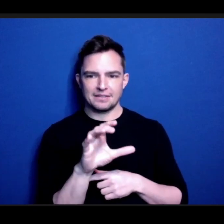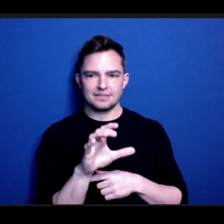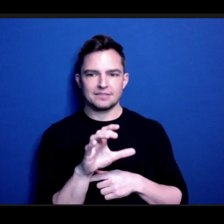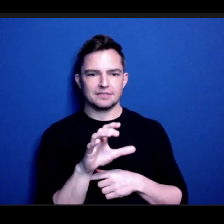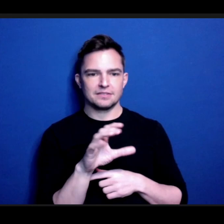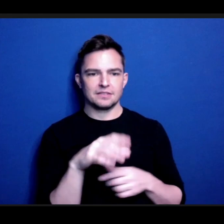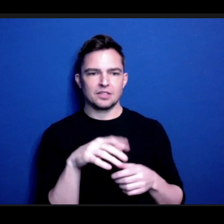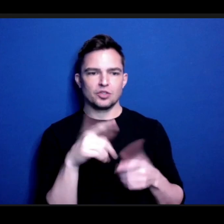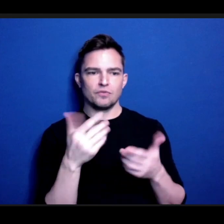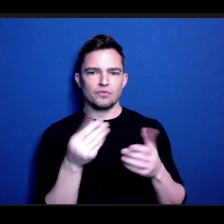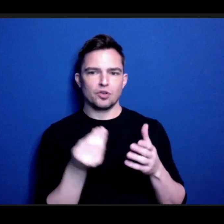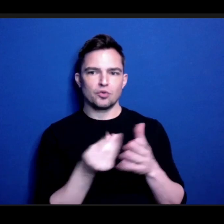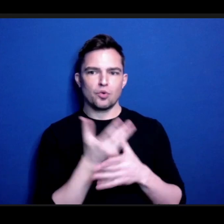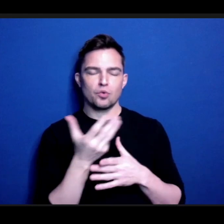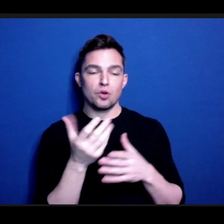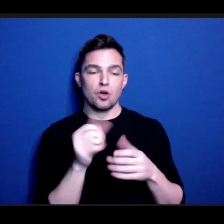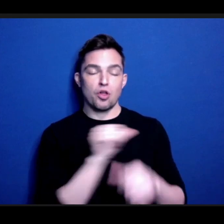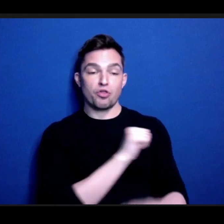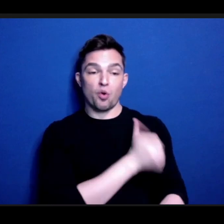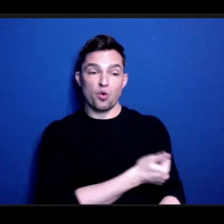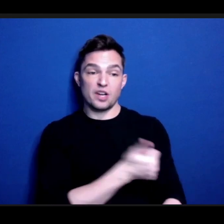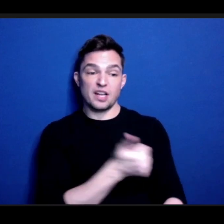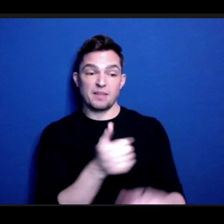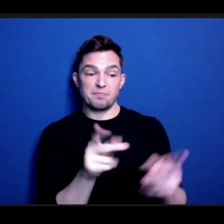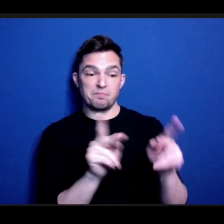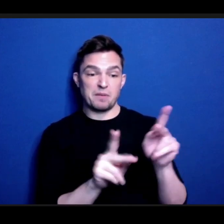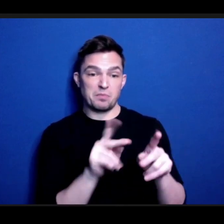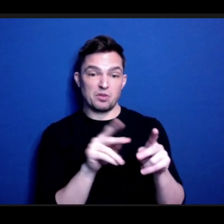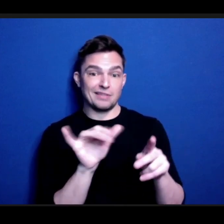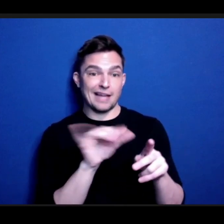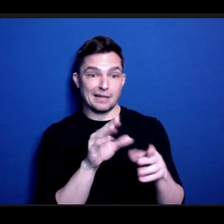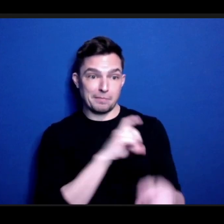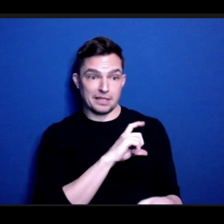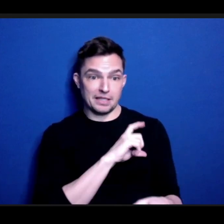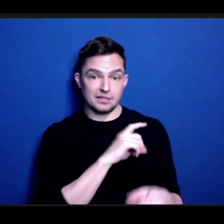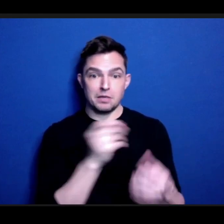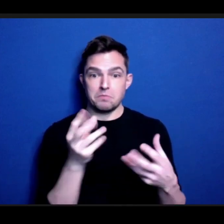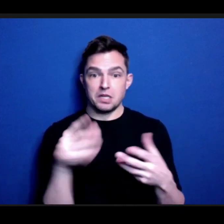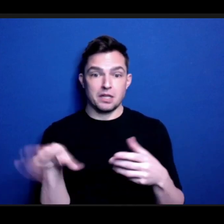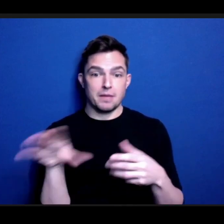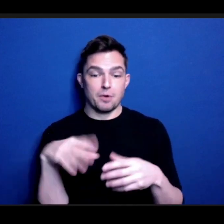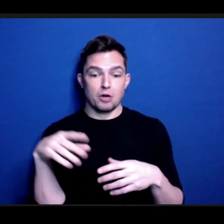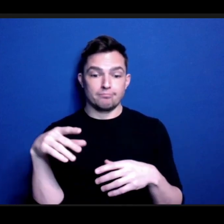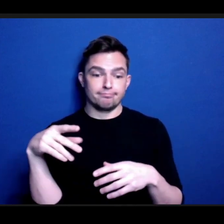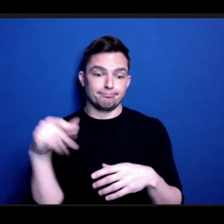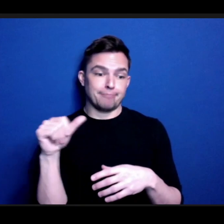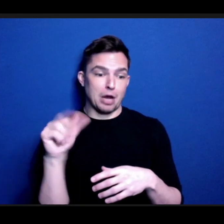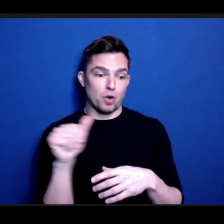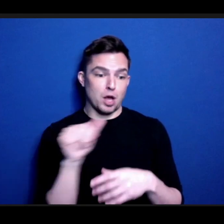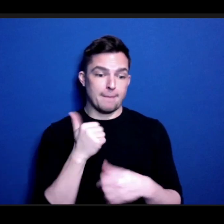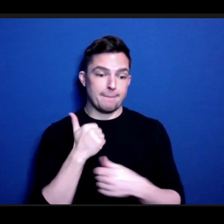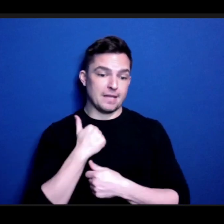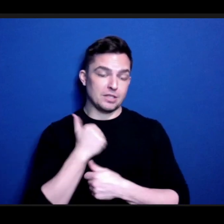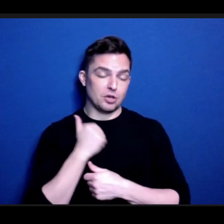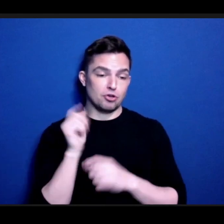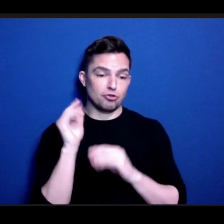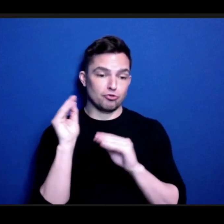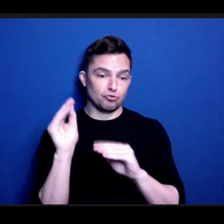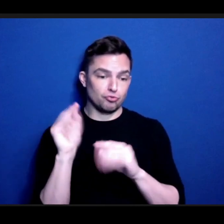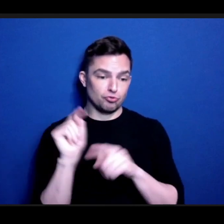figures like police, who are in many ways, paramilitary trained, who want to have active